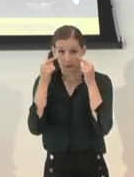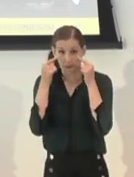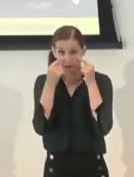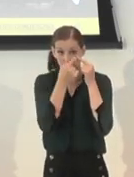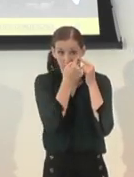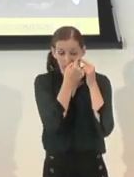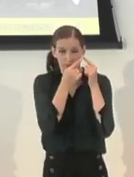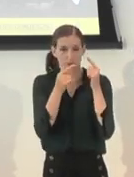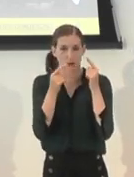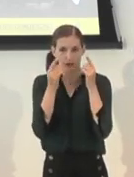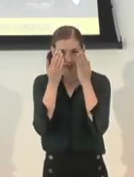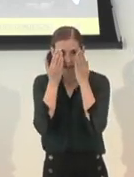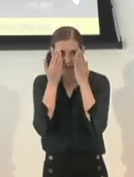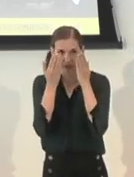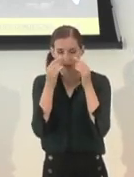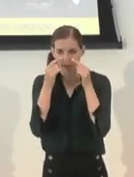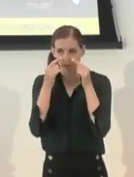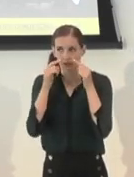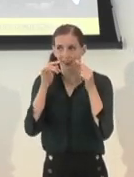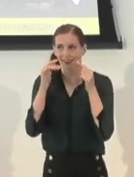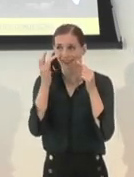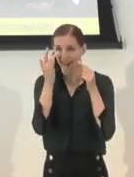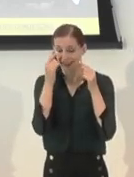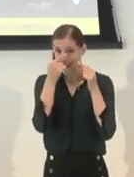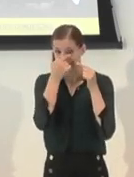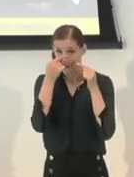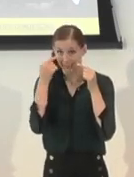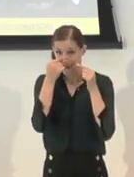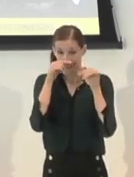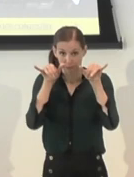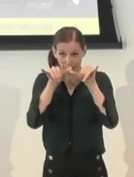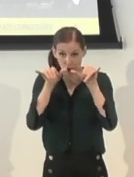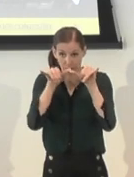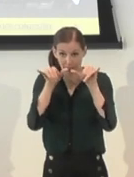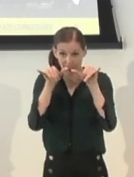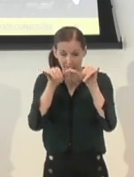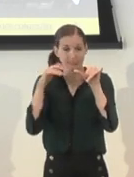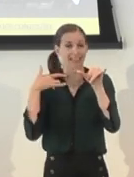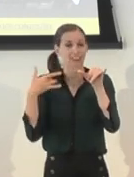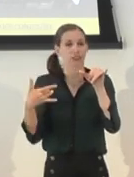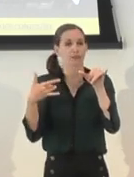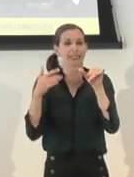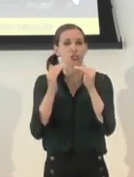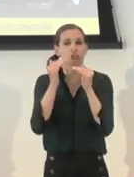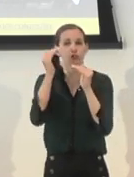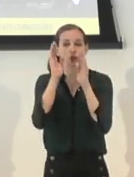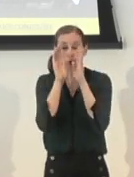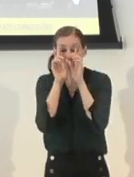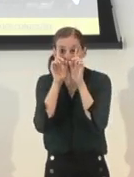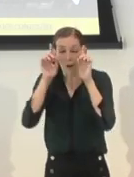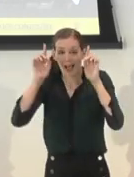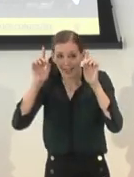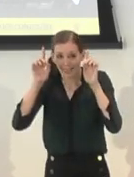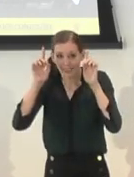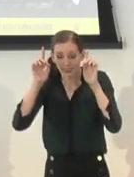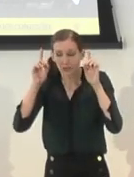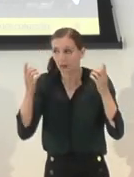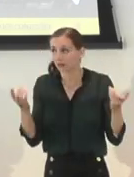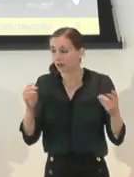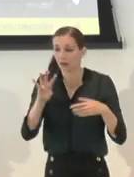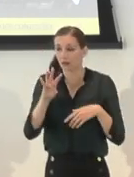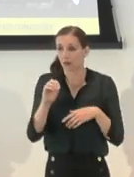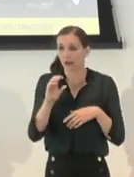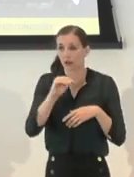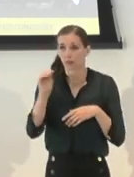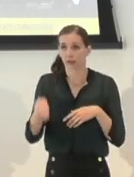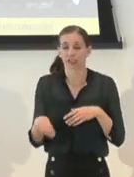the distance set between your eyes is too wide. So about 40% of women, adult women are excluded.